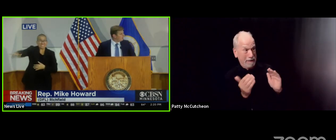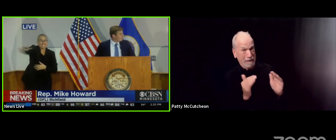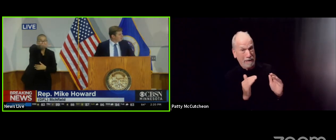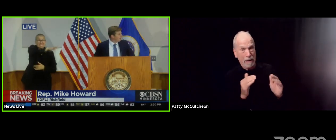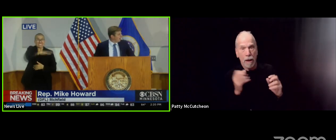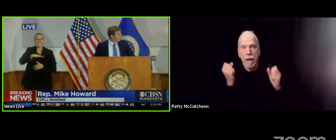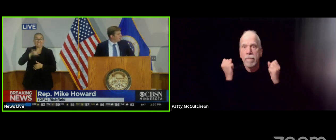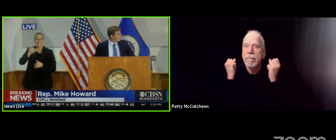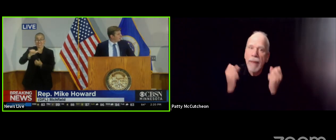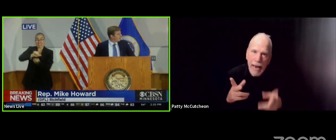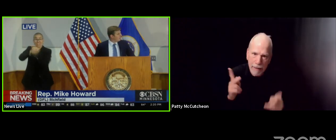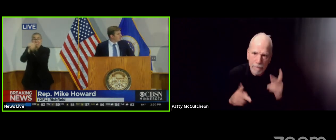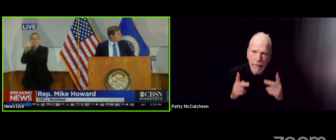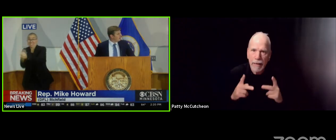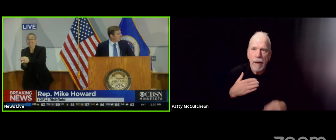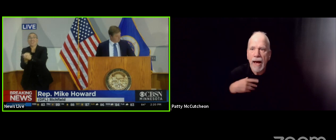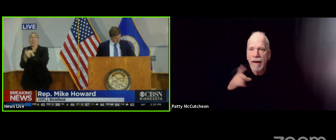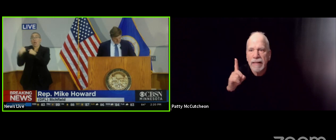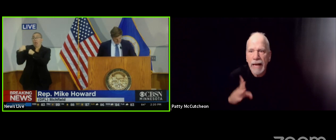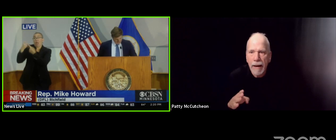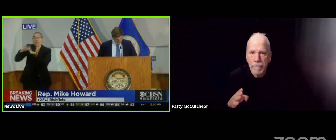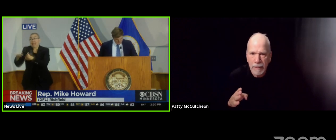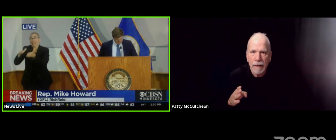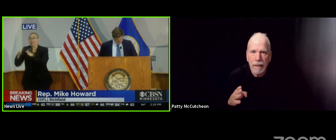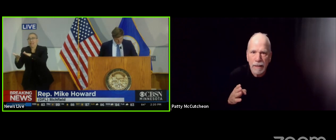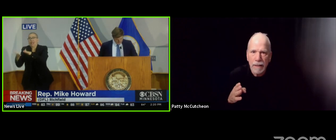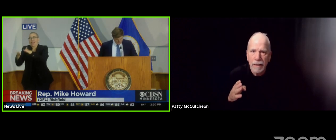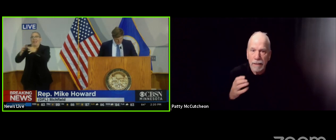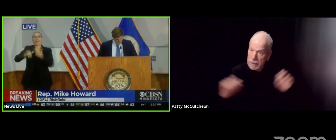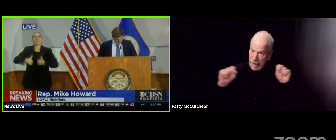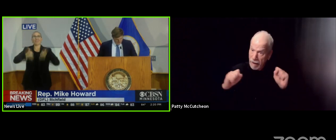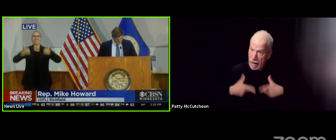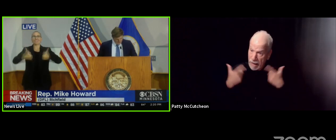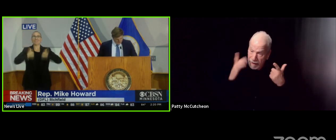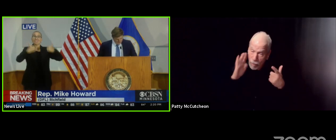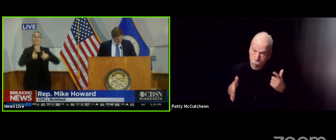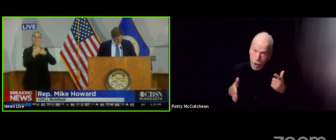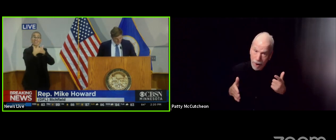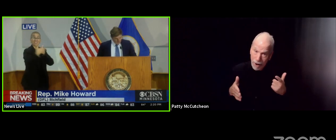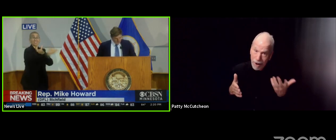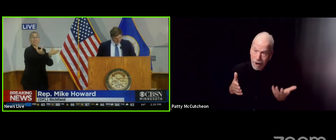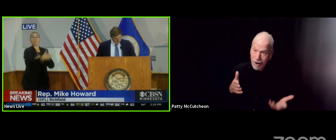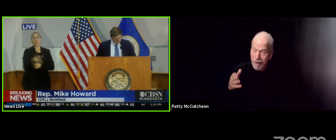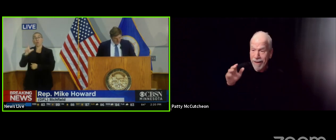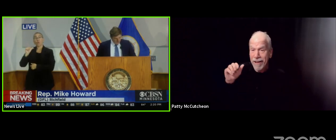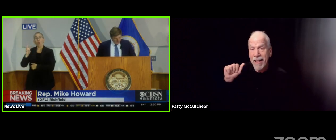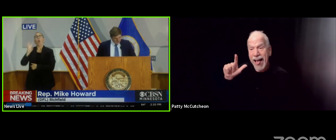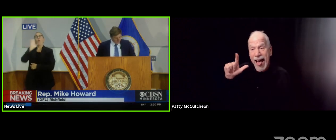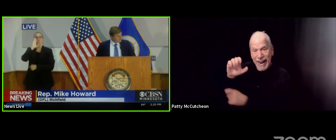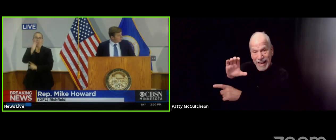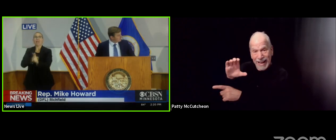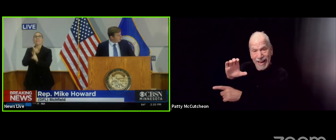AND BECAUSE OF ALEC, THIS LAW WILL SAVE LIVES. AND TODAY IS ABOUT ALEC. AND IT'S ABOUT THE